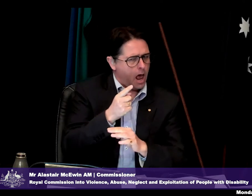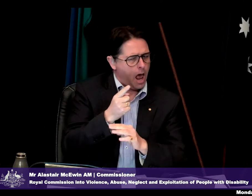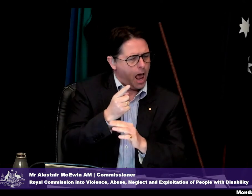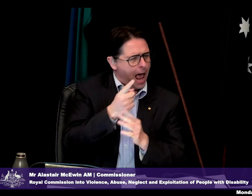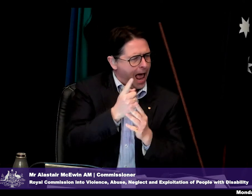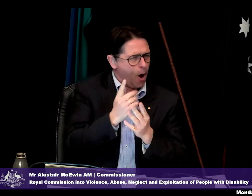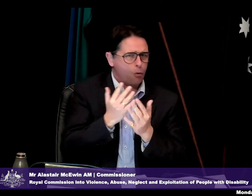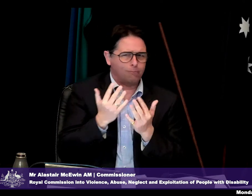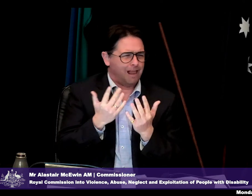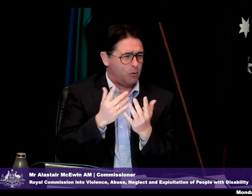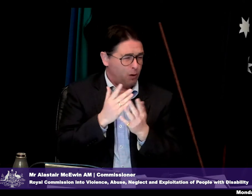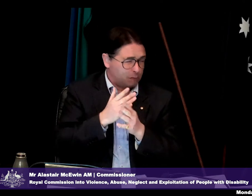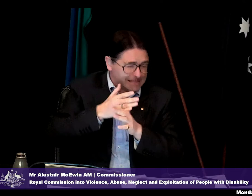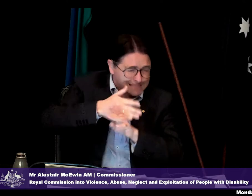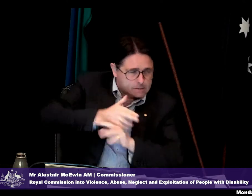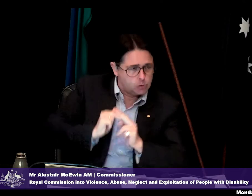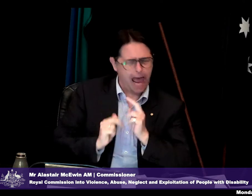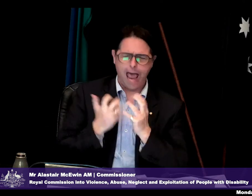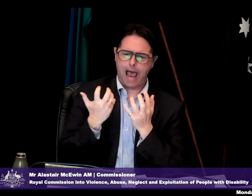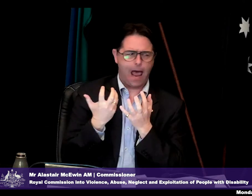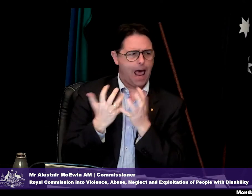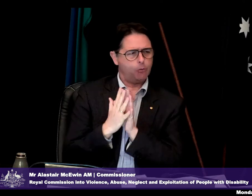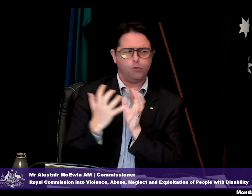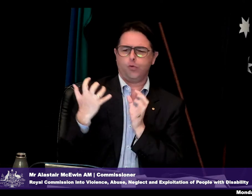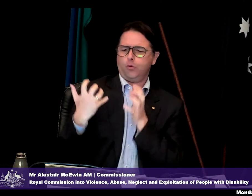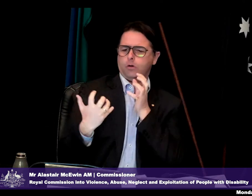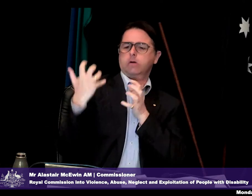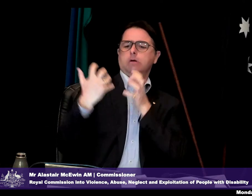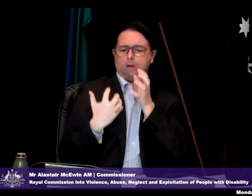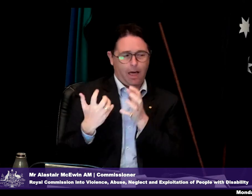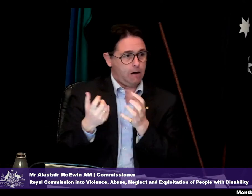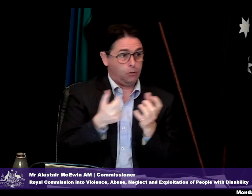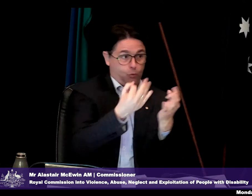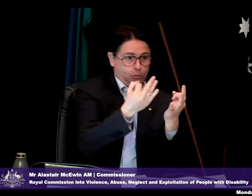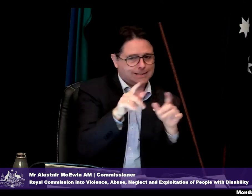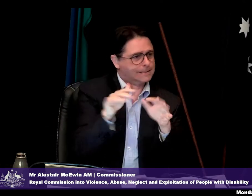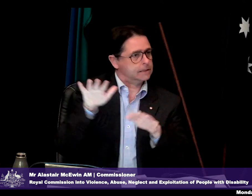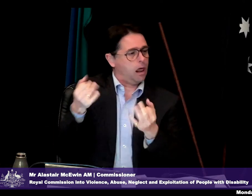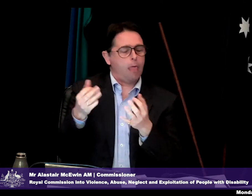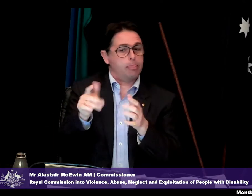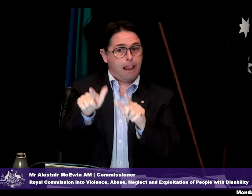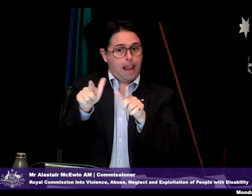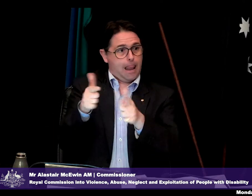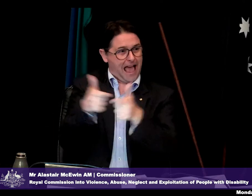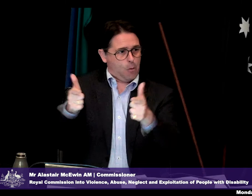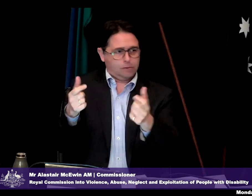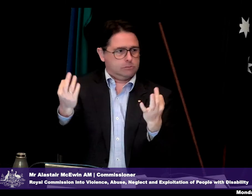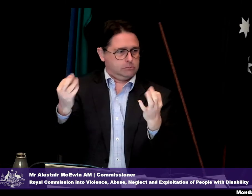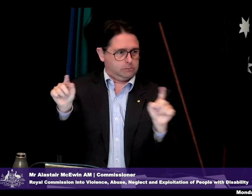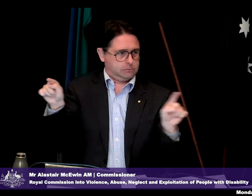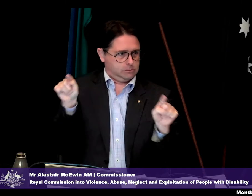Nations person, how do you - what do you do in terms of working with them?